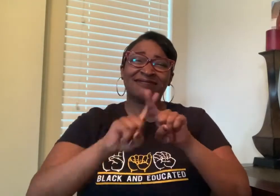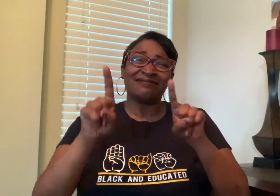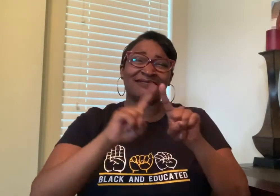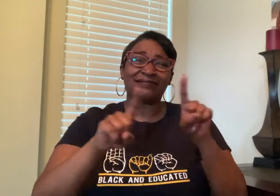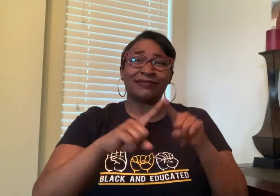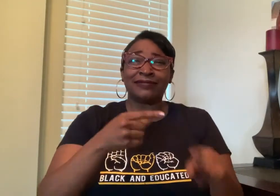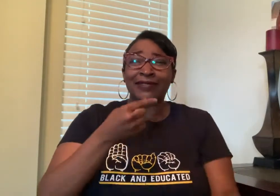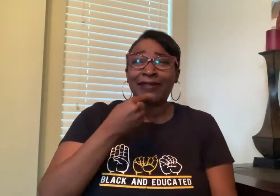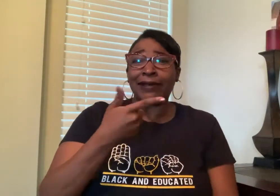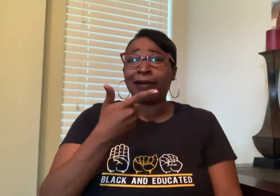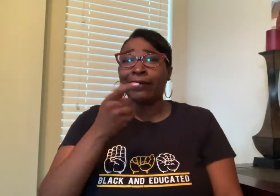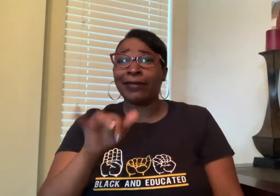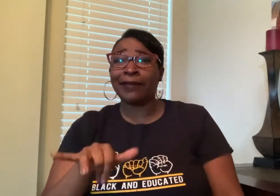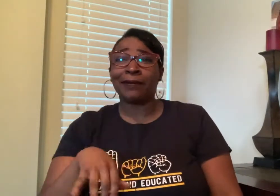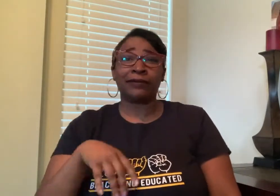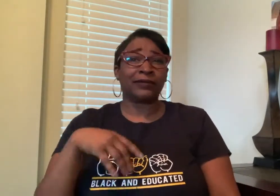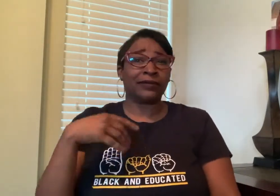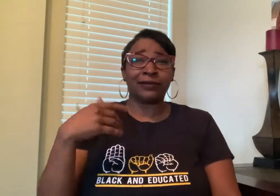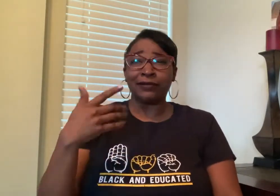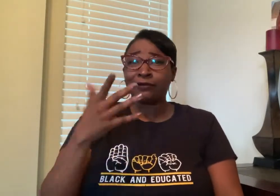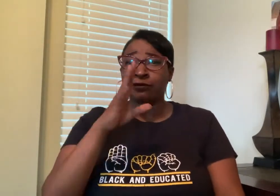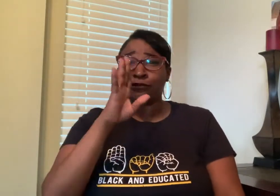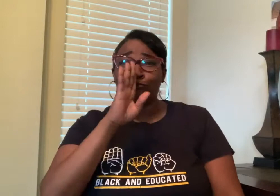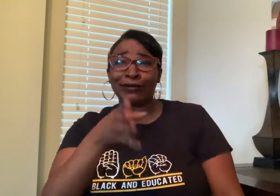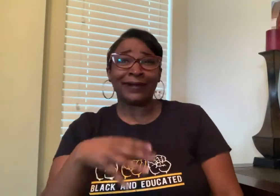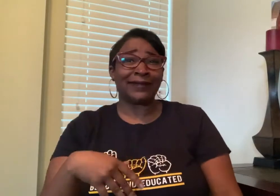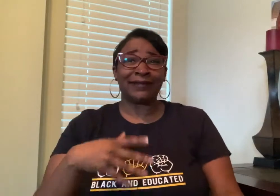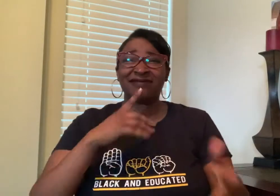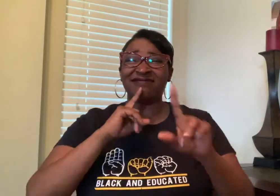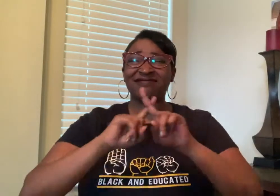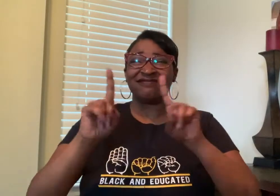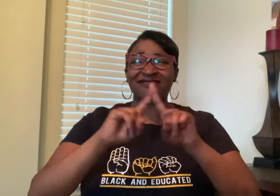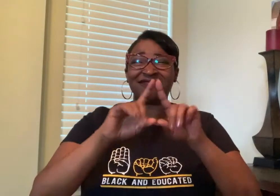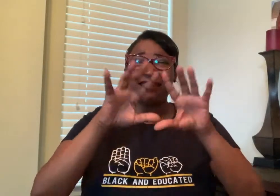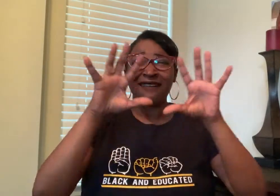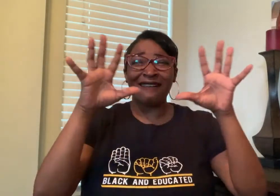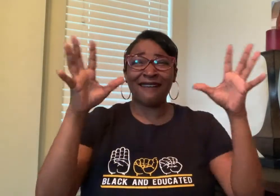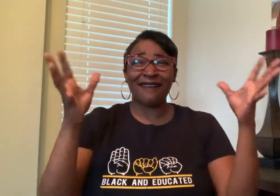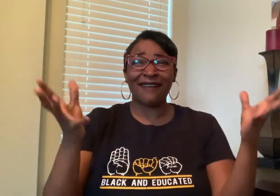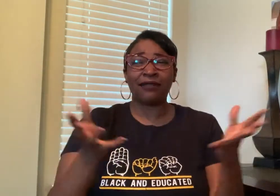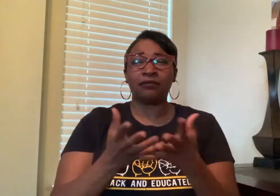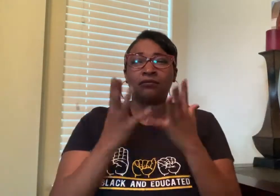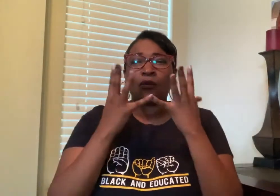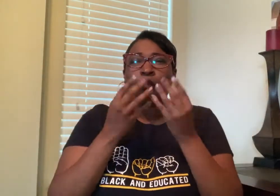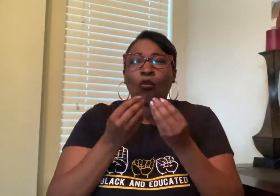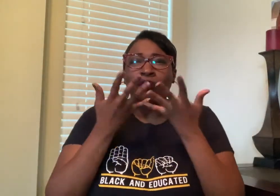Diversity of gay, lesbian, straight- a whole rainbow of people here in America and it’s